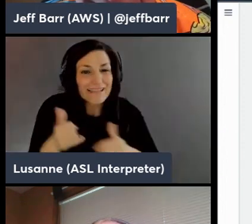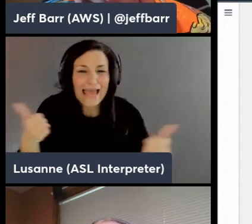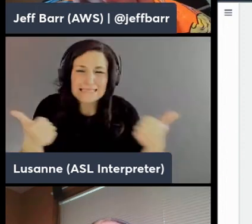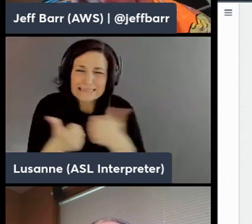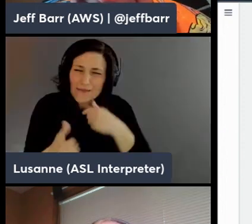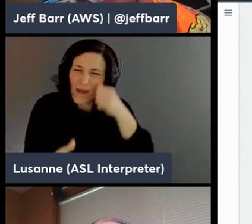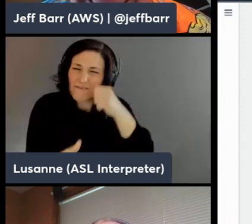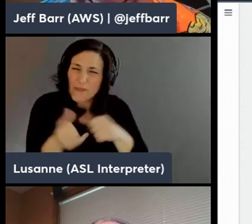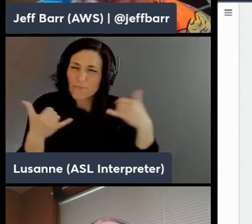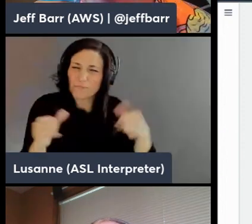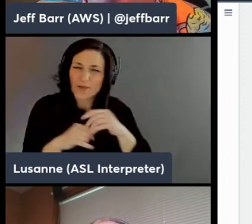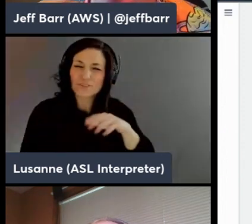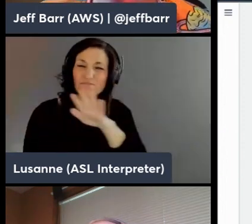with a punch card deck, but you know.